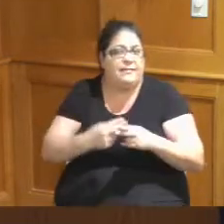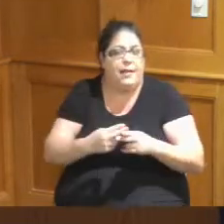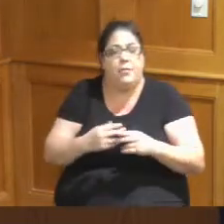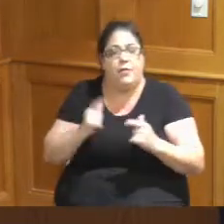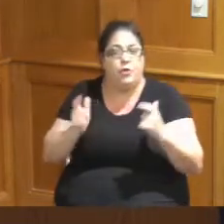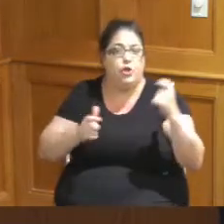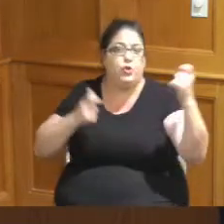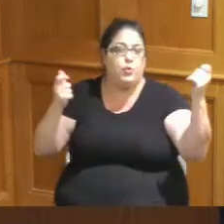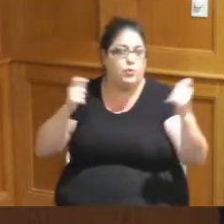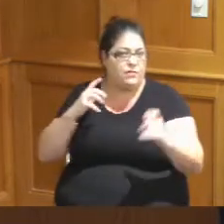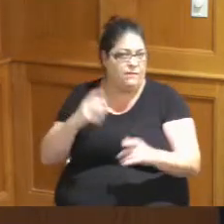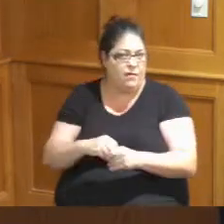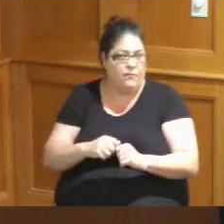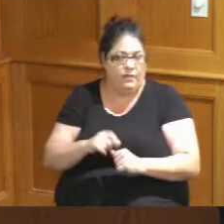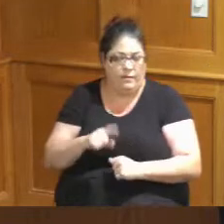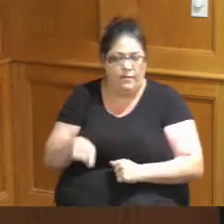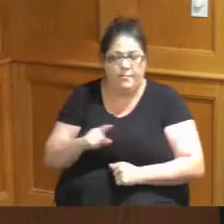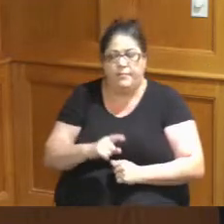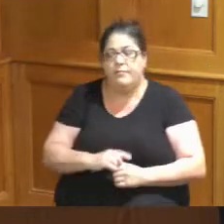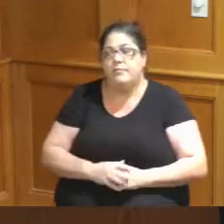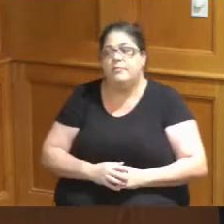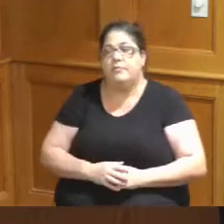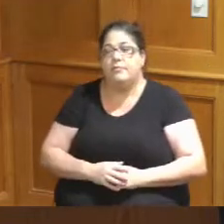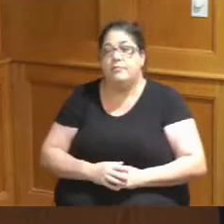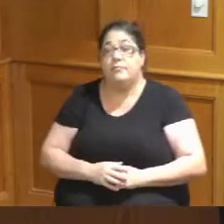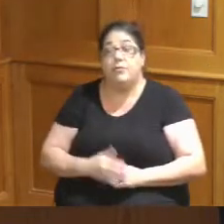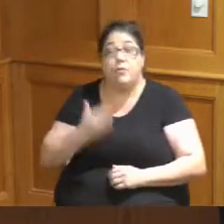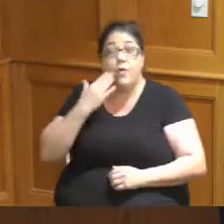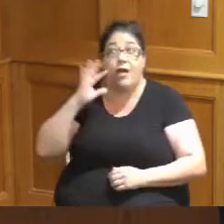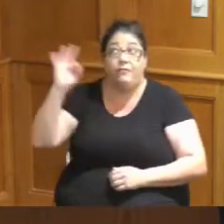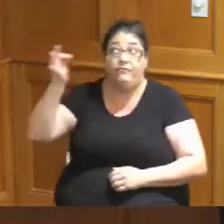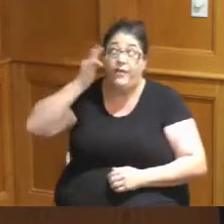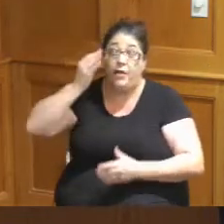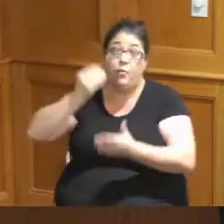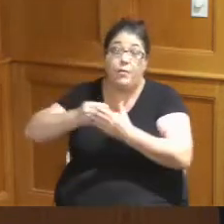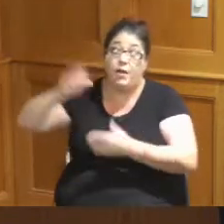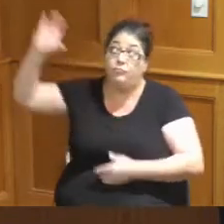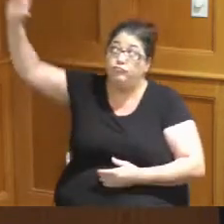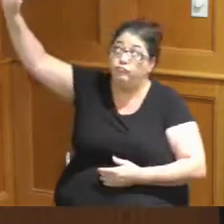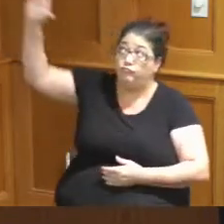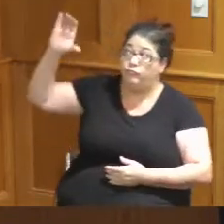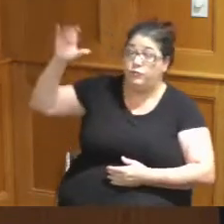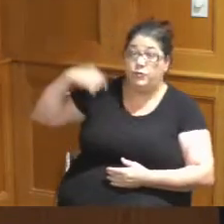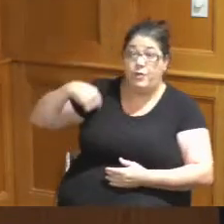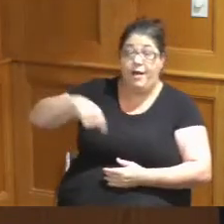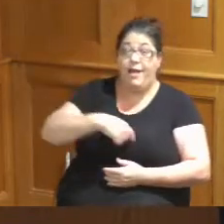because when we got the money from the federal government and we thank the federal government